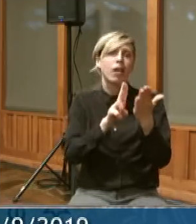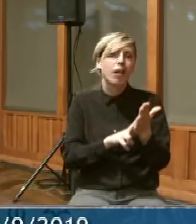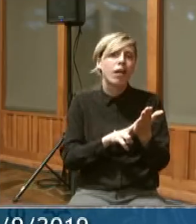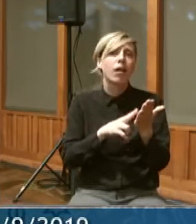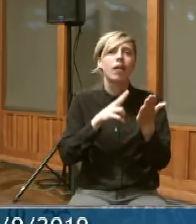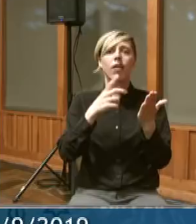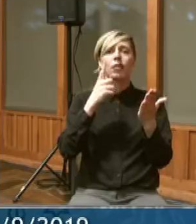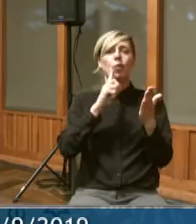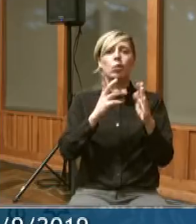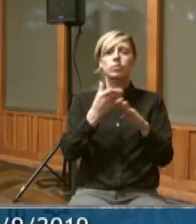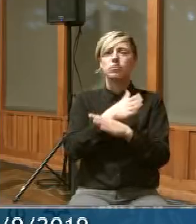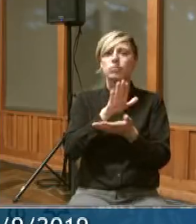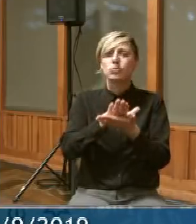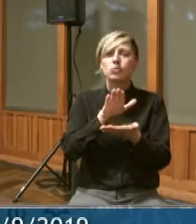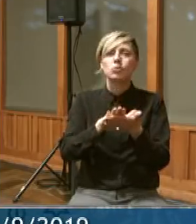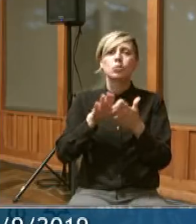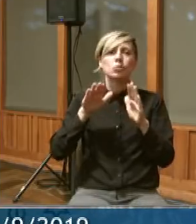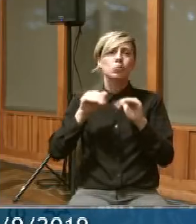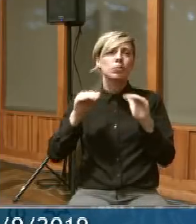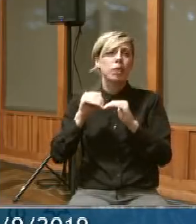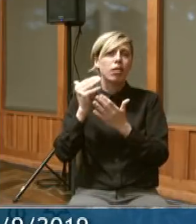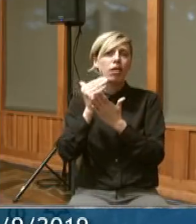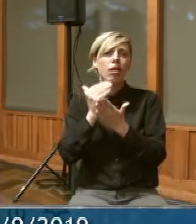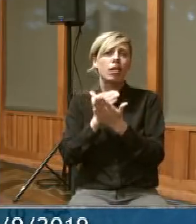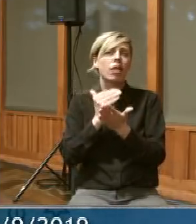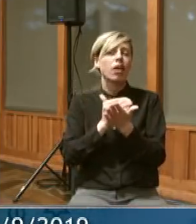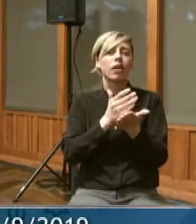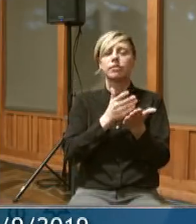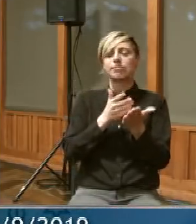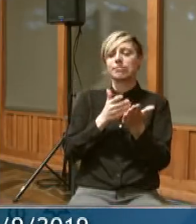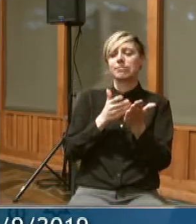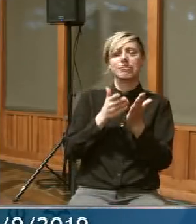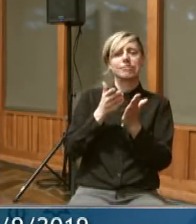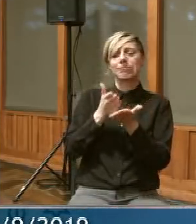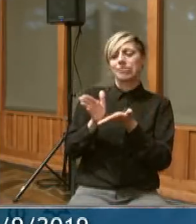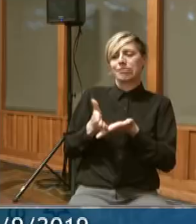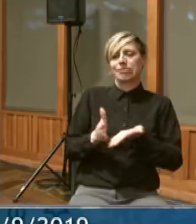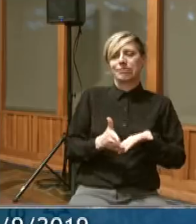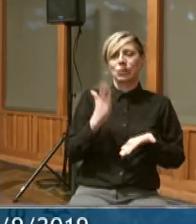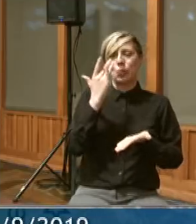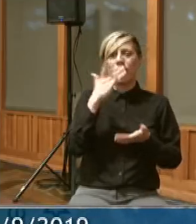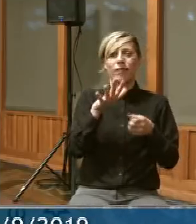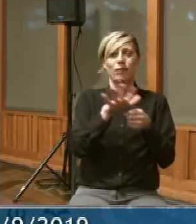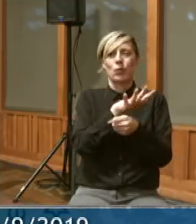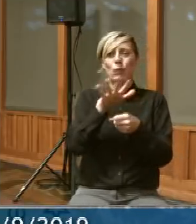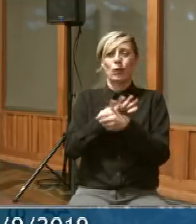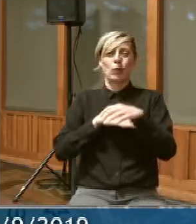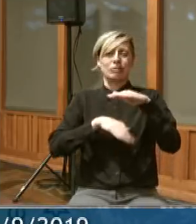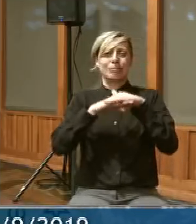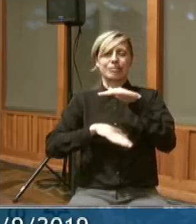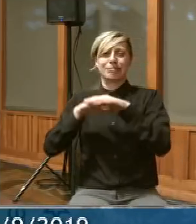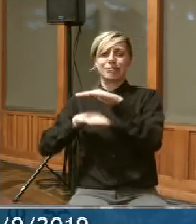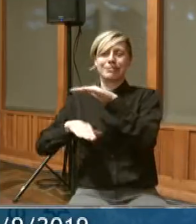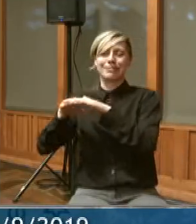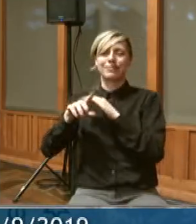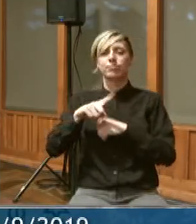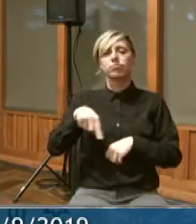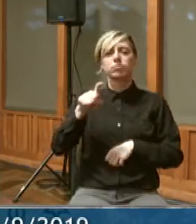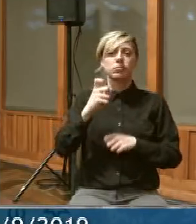IMPORTANT SOCIAL SERVICES. EVERY YEAR PEOPLE ARE TURNED AWAY FROM PRESCHOOL, SUMMER CAMP AND SWIMMING LESSONS BECAUSE